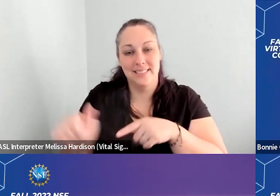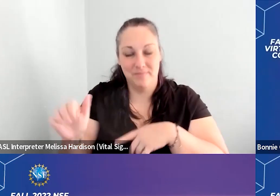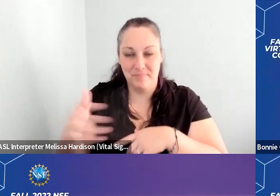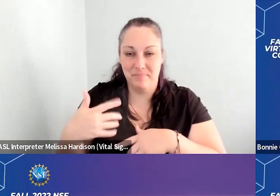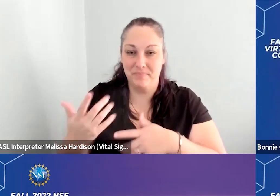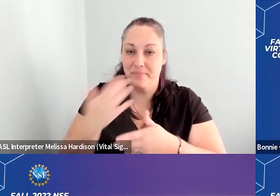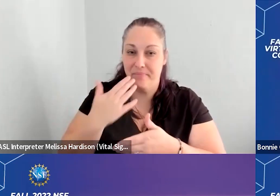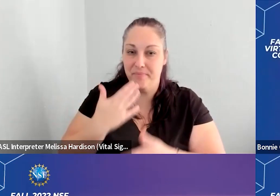Yes. Okay.